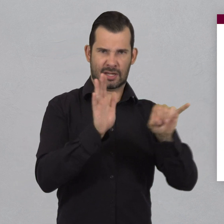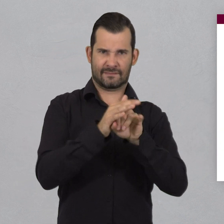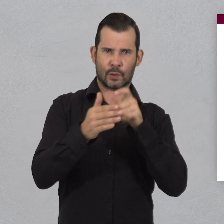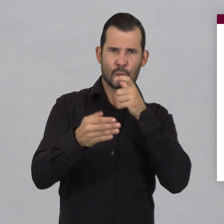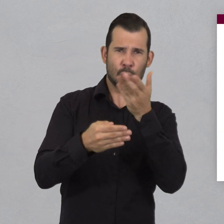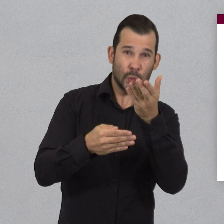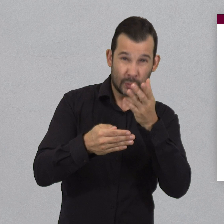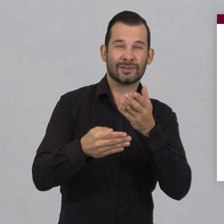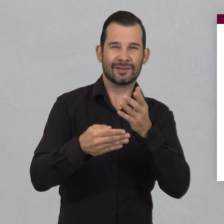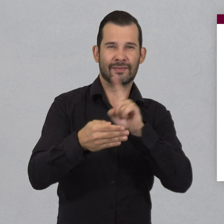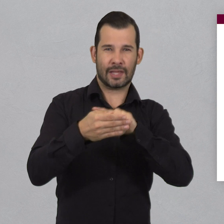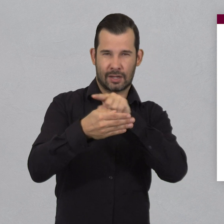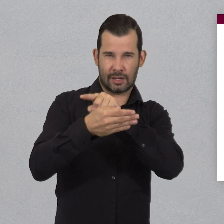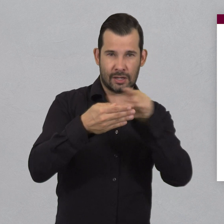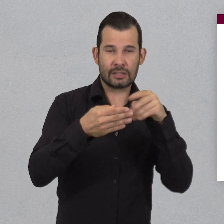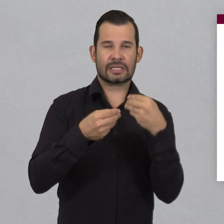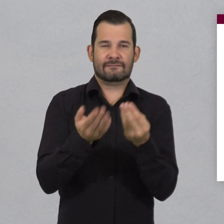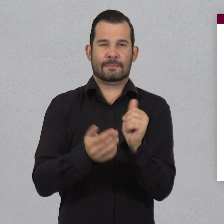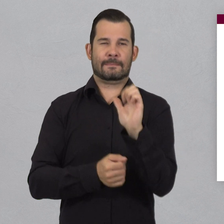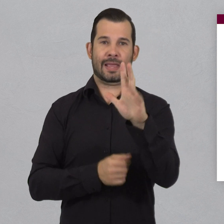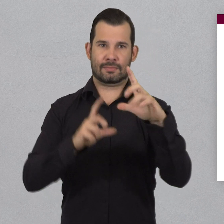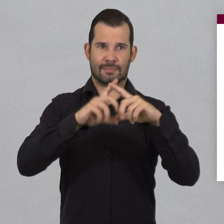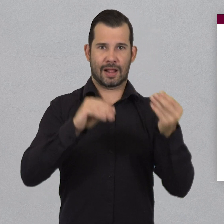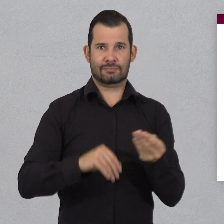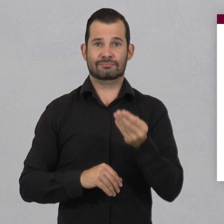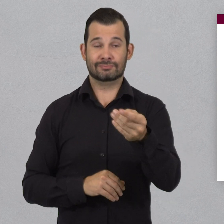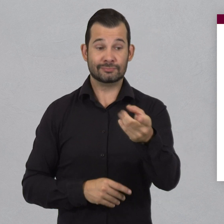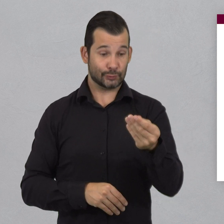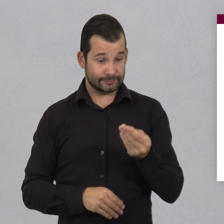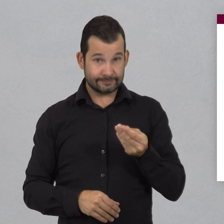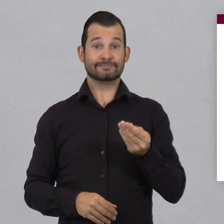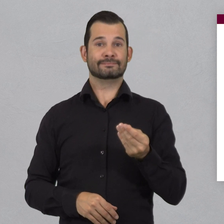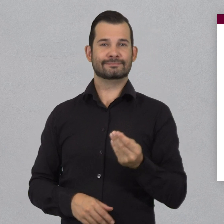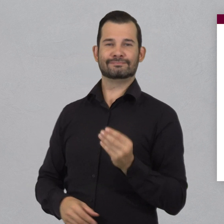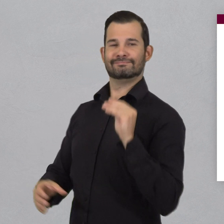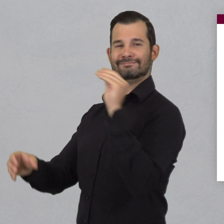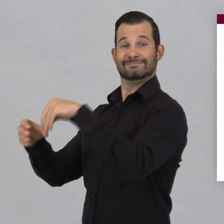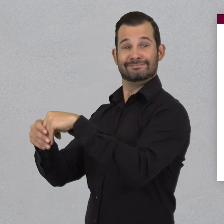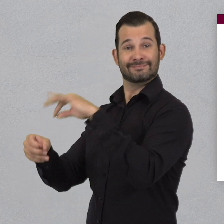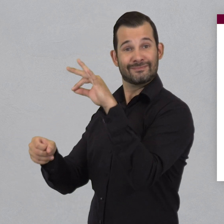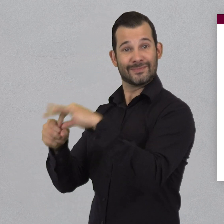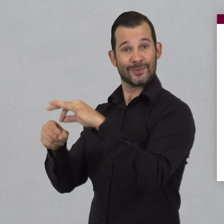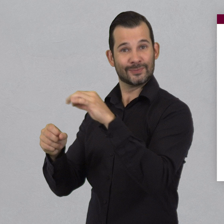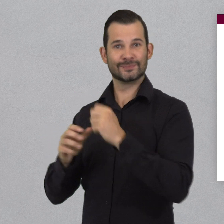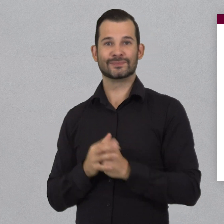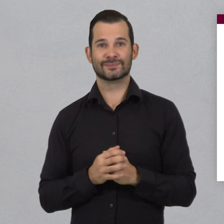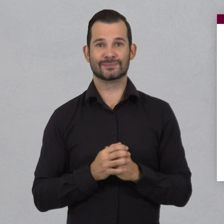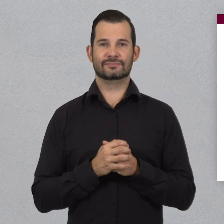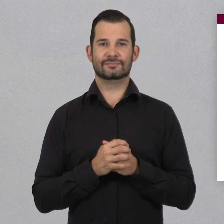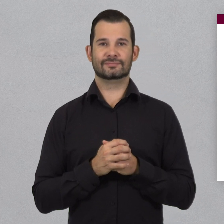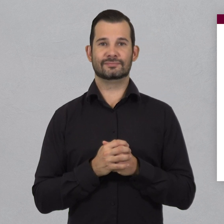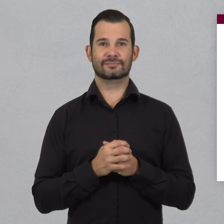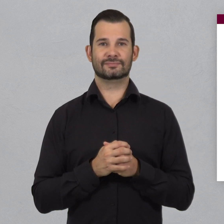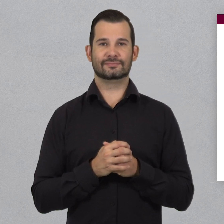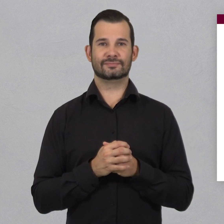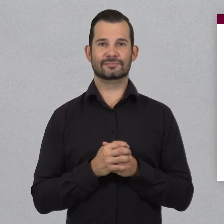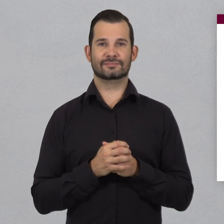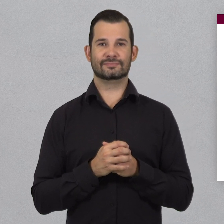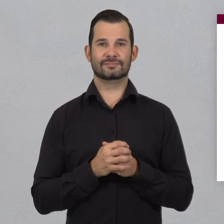you and give you back your ballot. Put your ballot in the ballot box.